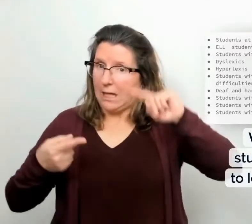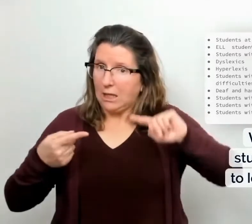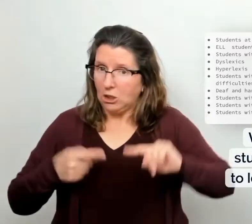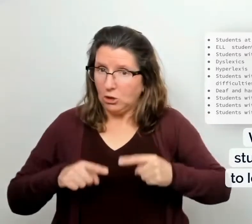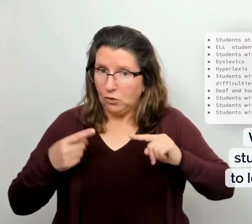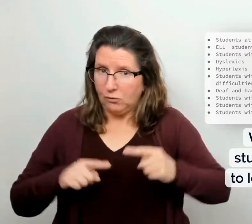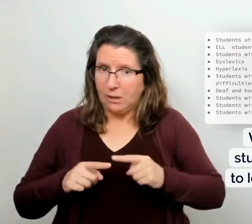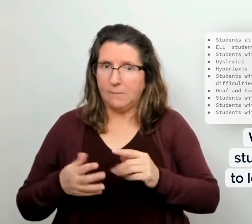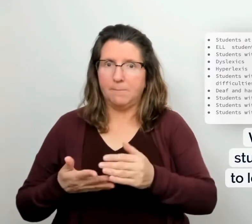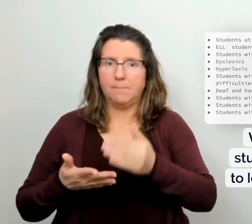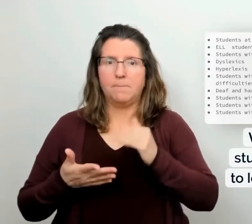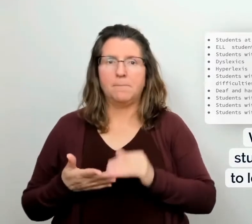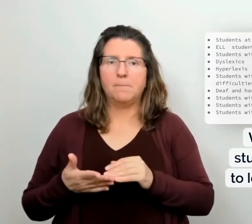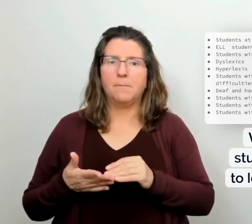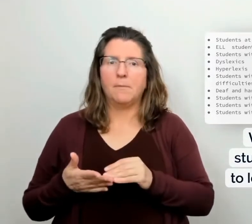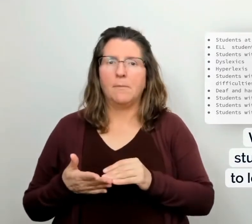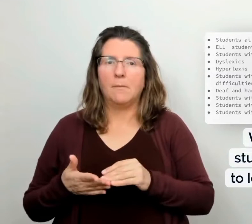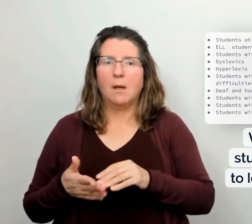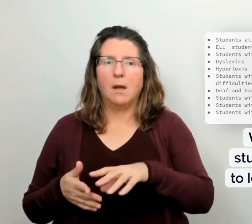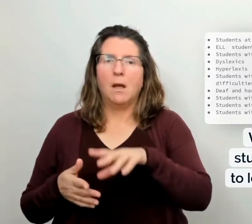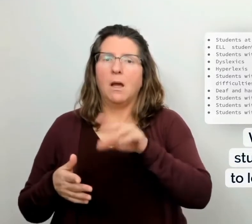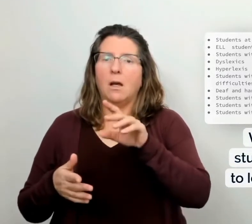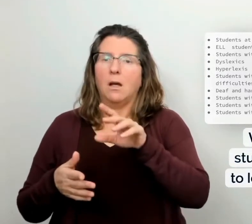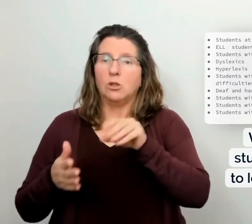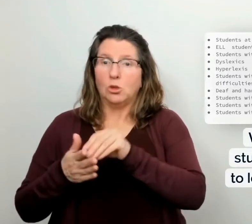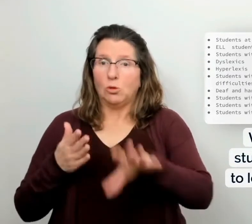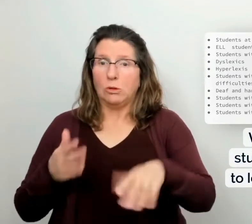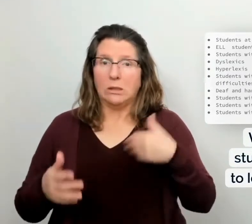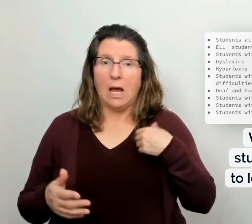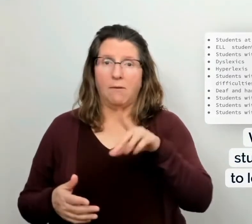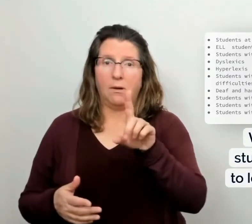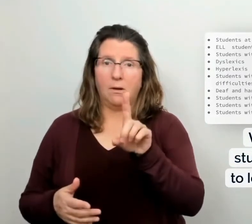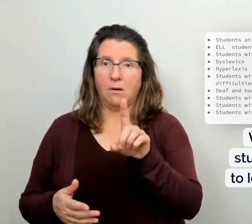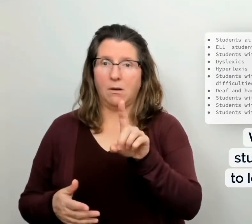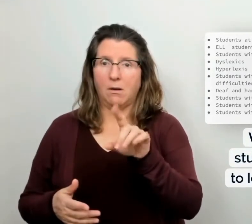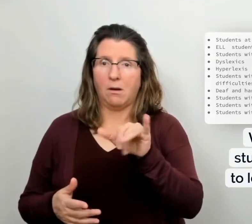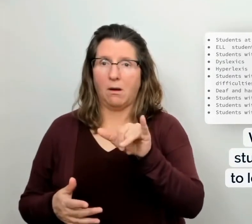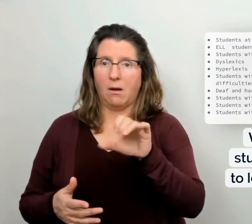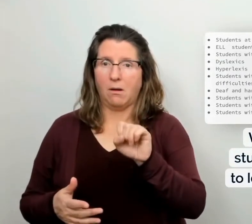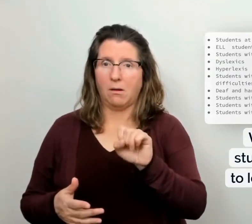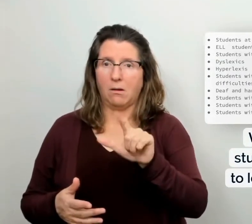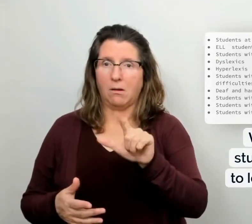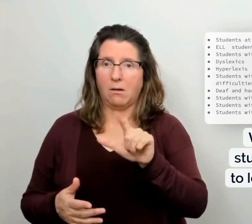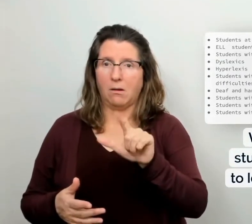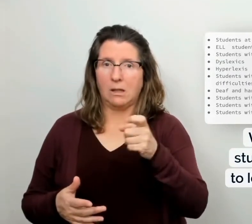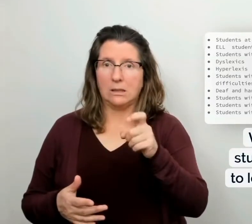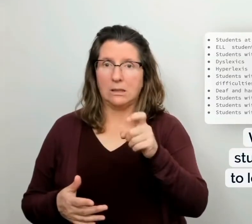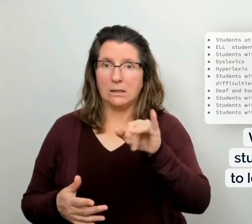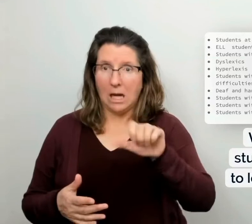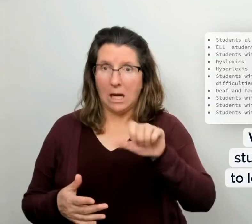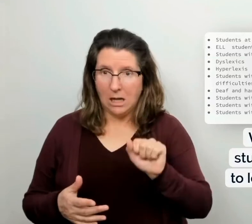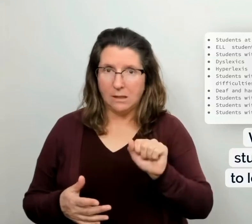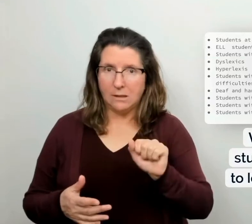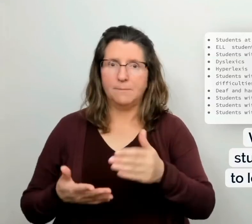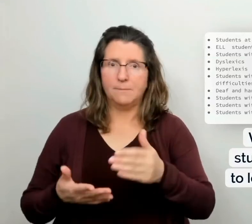Students with acquired brain injury. Students with dyslexia.